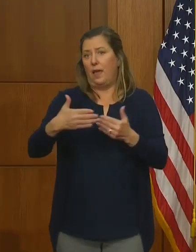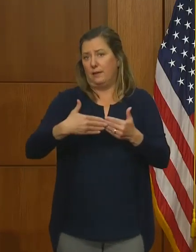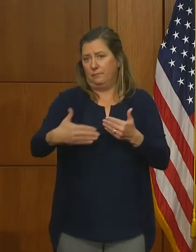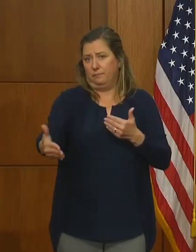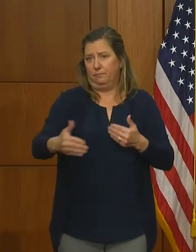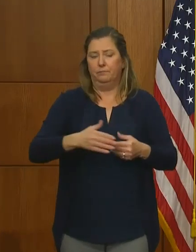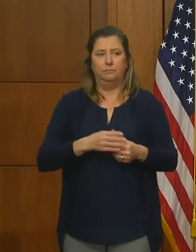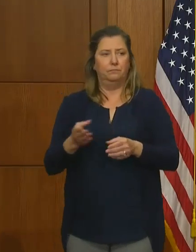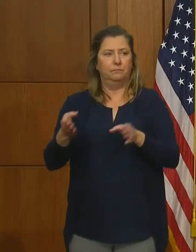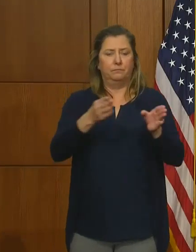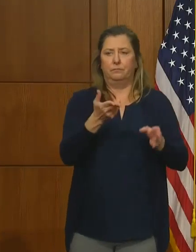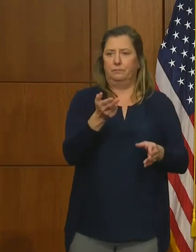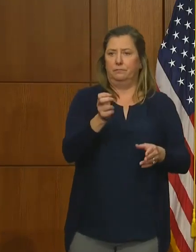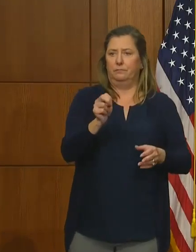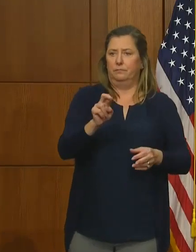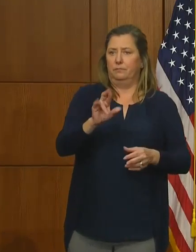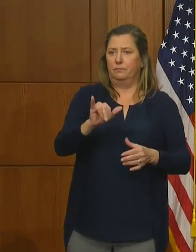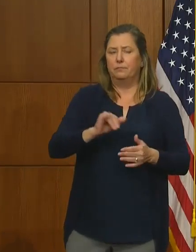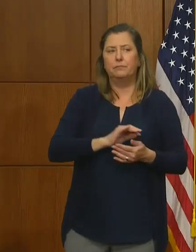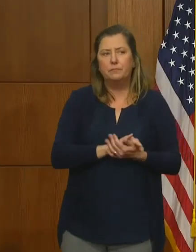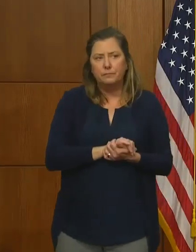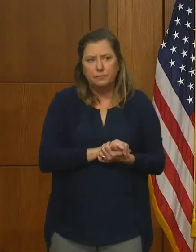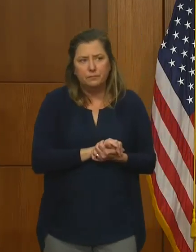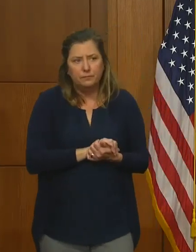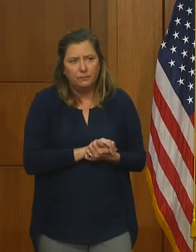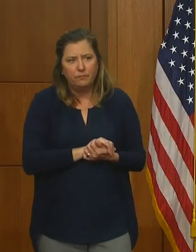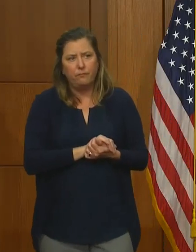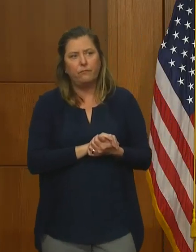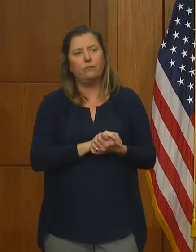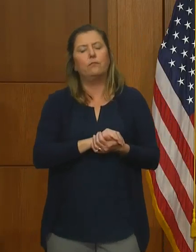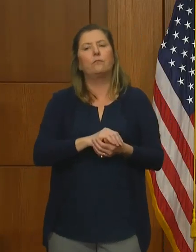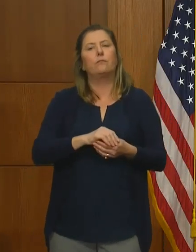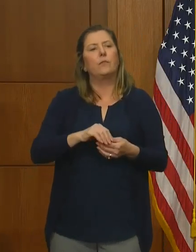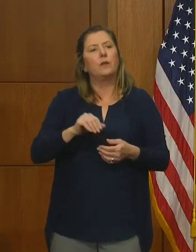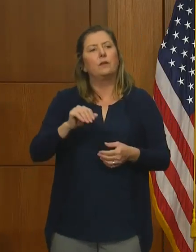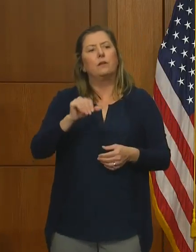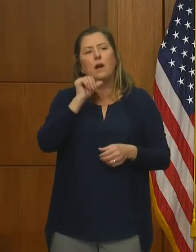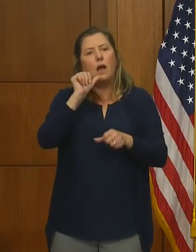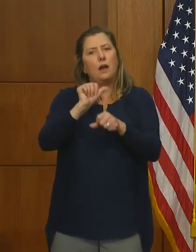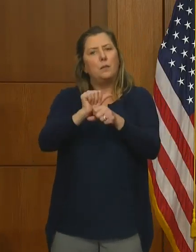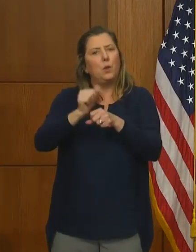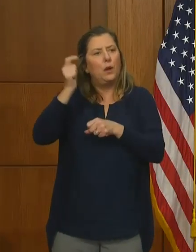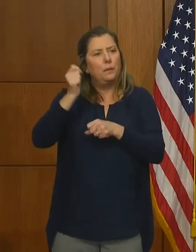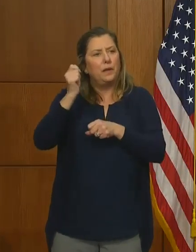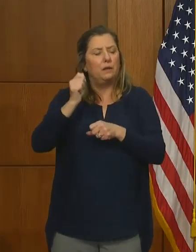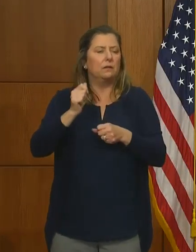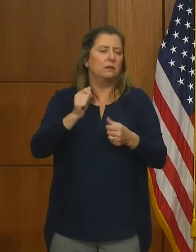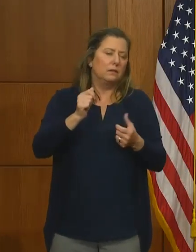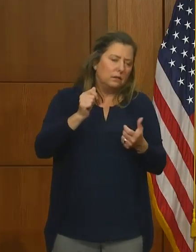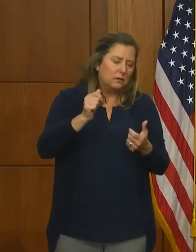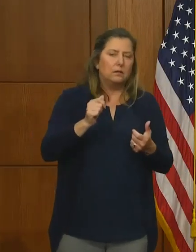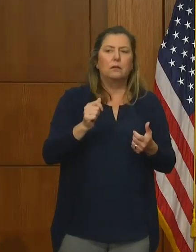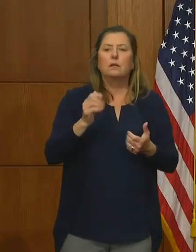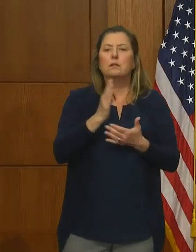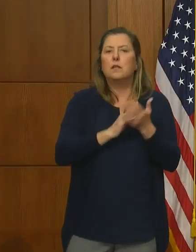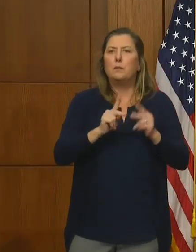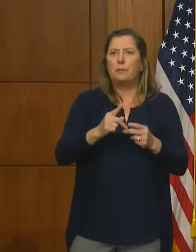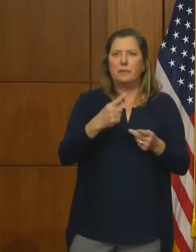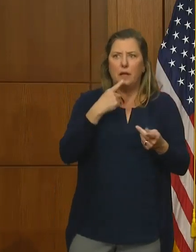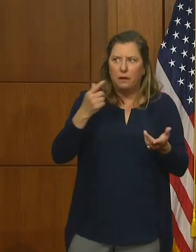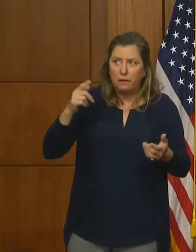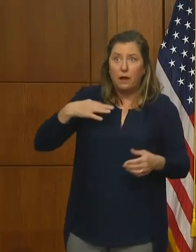MORE GUIDANCE FROM THAT ON ON